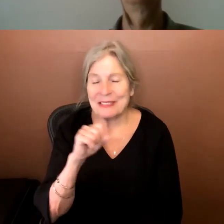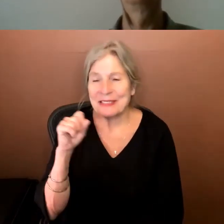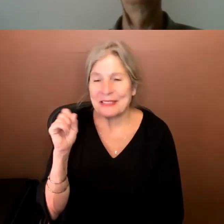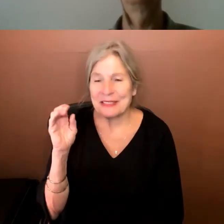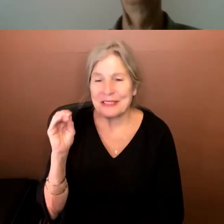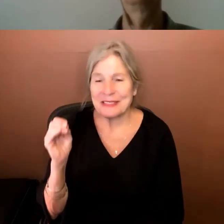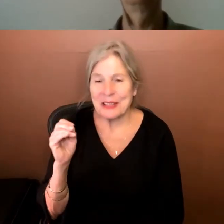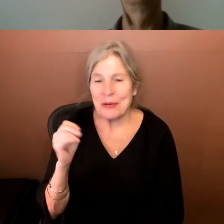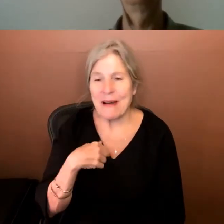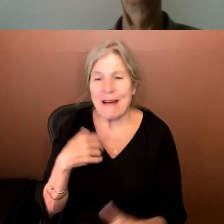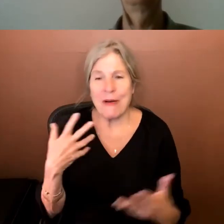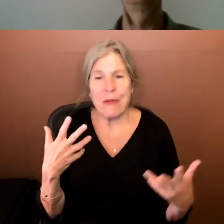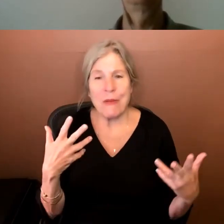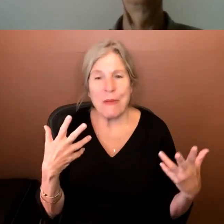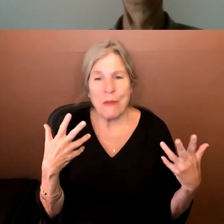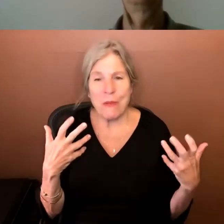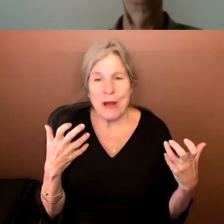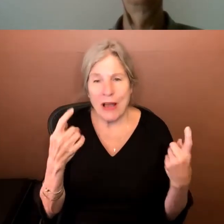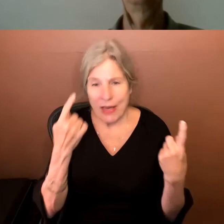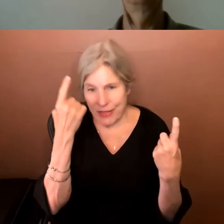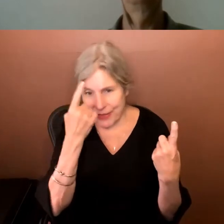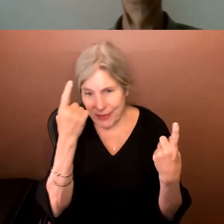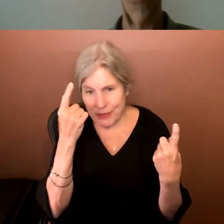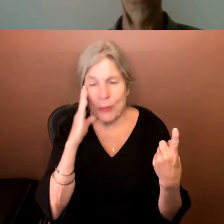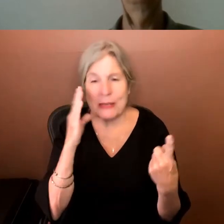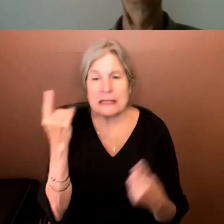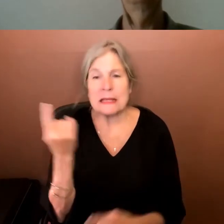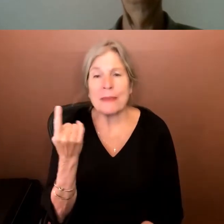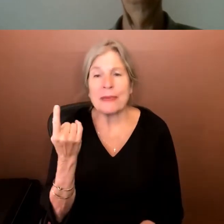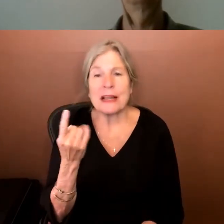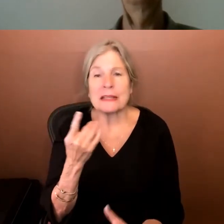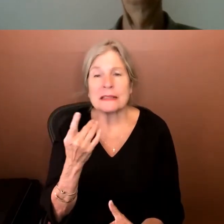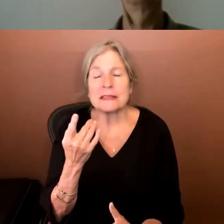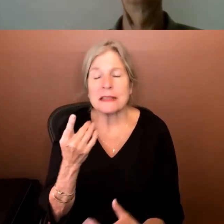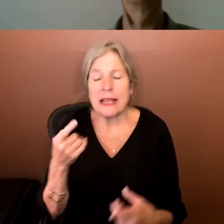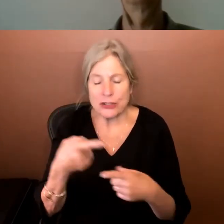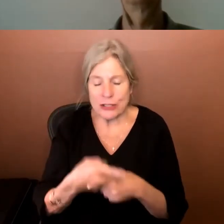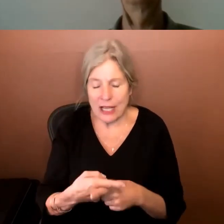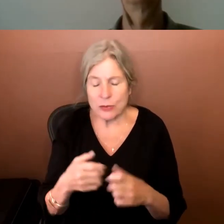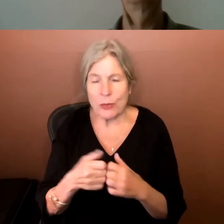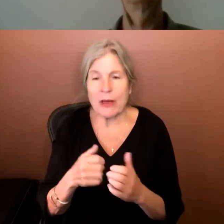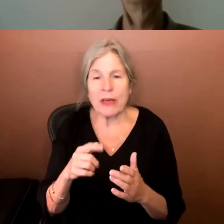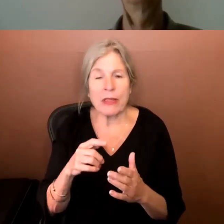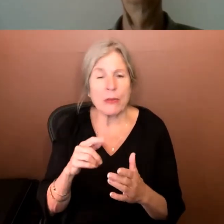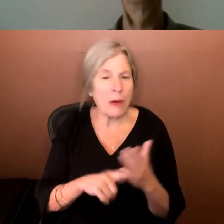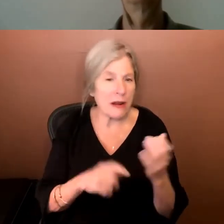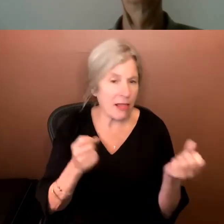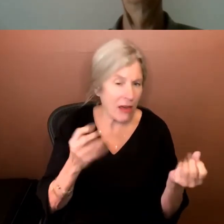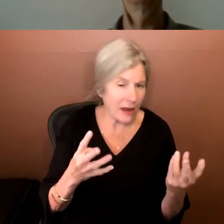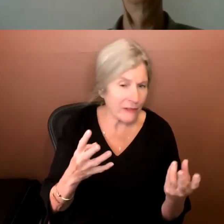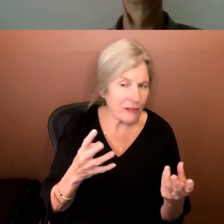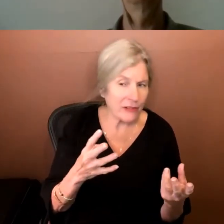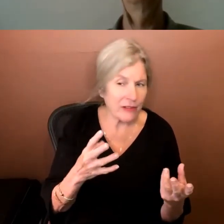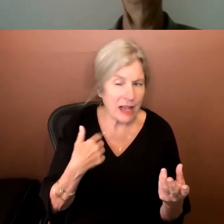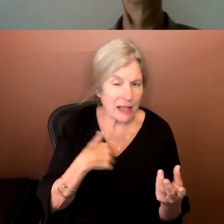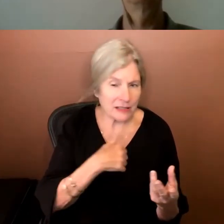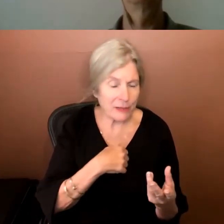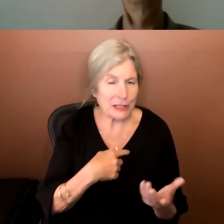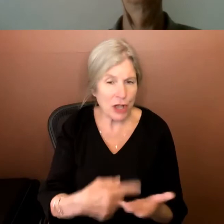I want to this is going to be something that's intersects with what a bunch of us have been talking about. Ed, I know you and